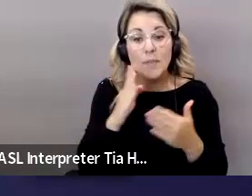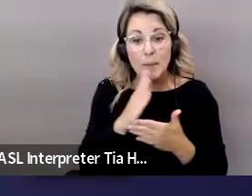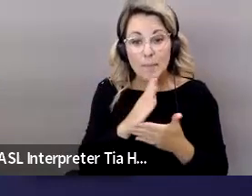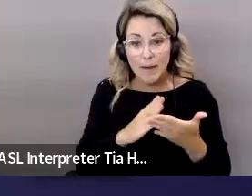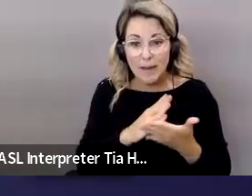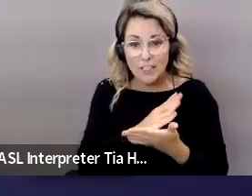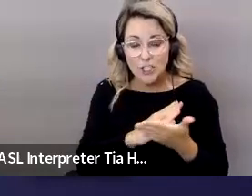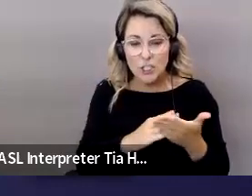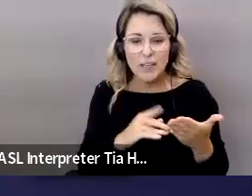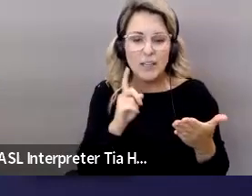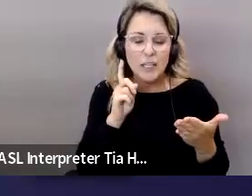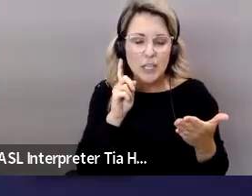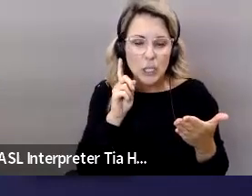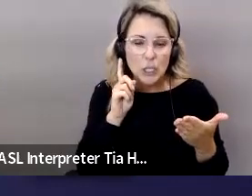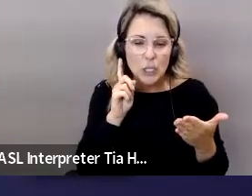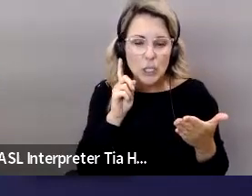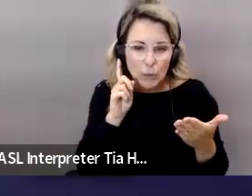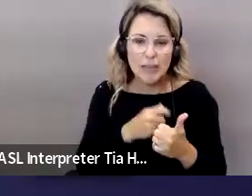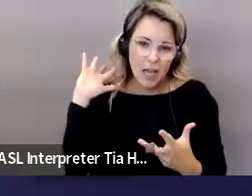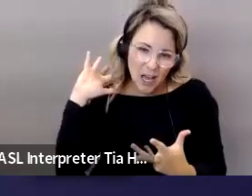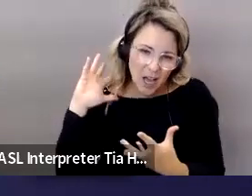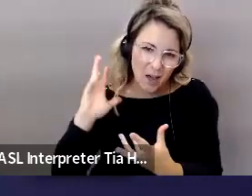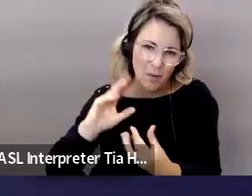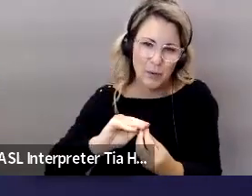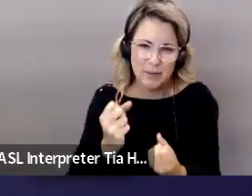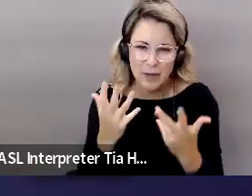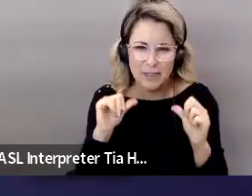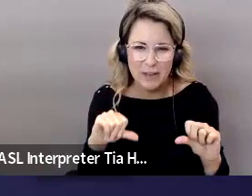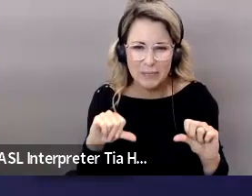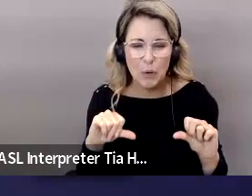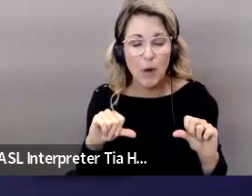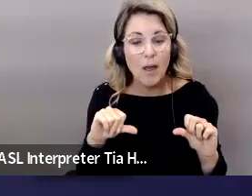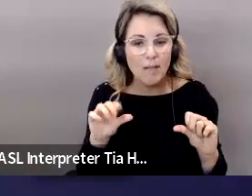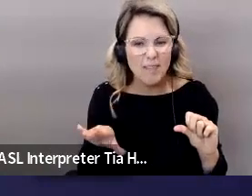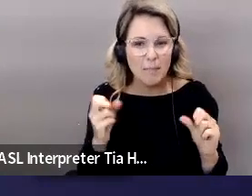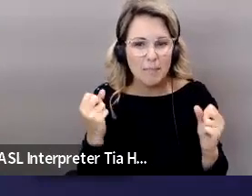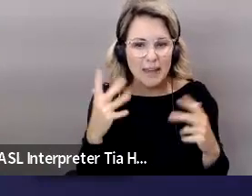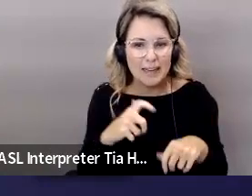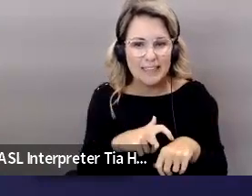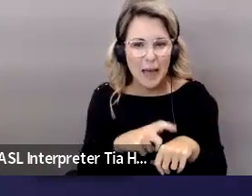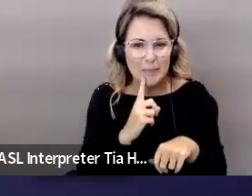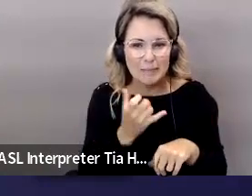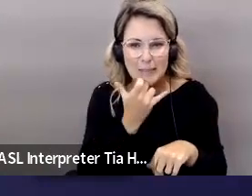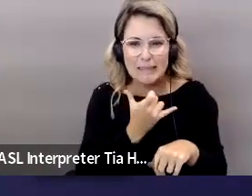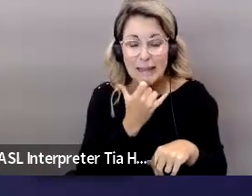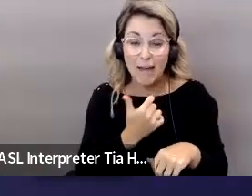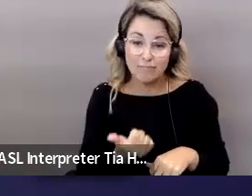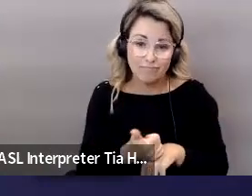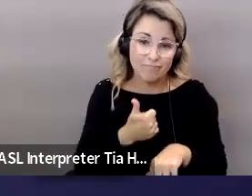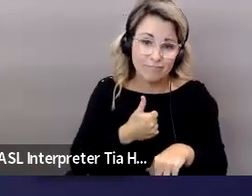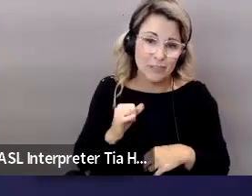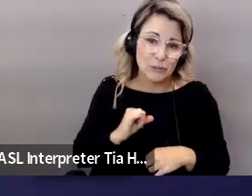comprehensive as possible here. I think that a common mistake that I've made in doing budgets